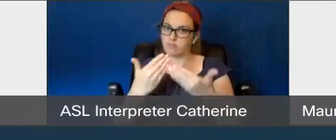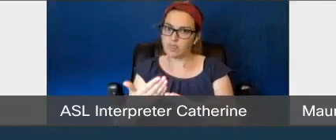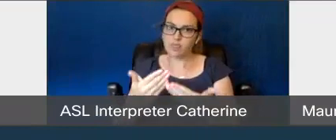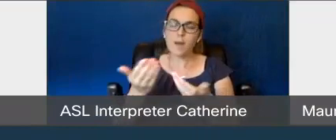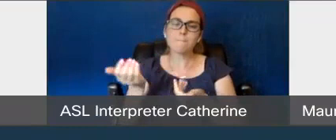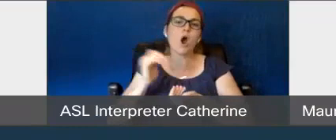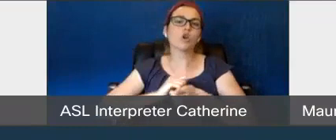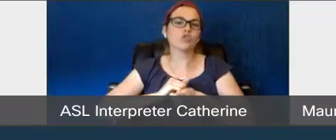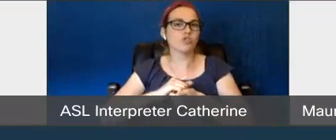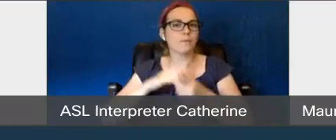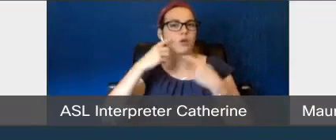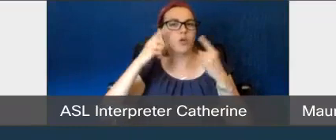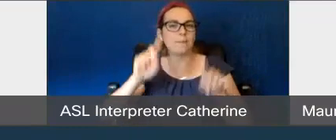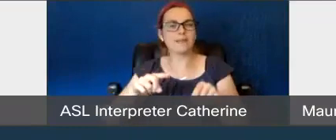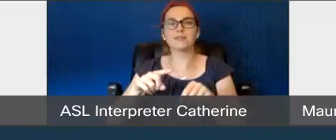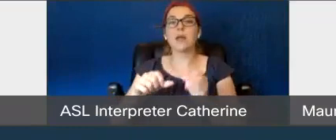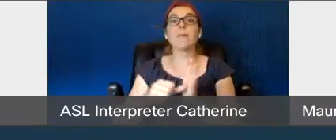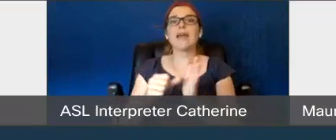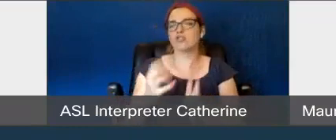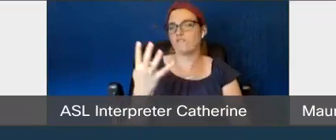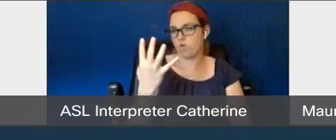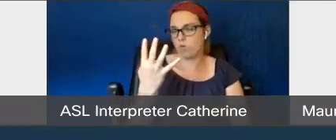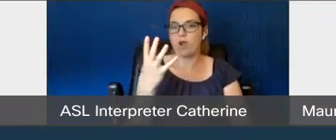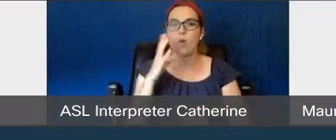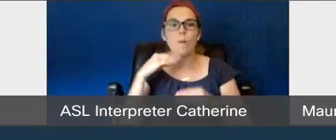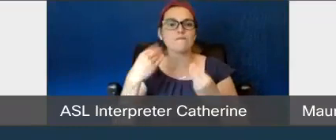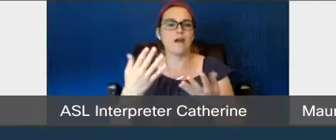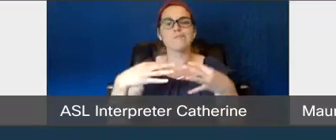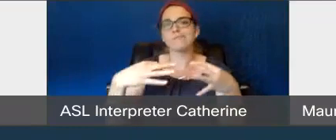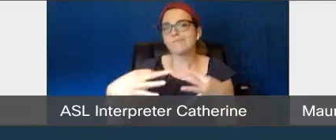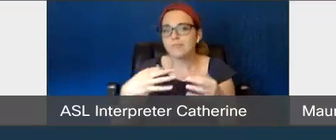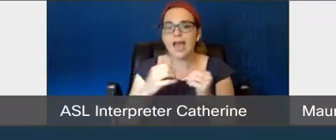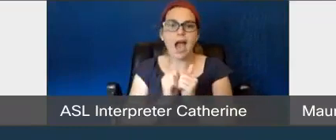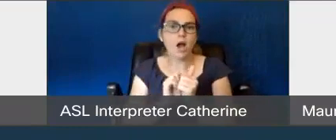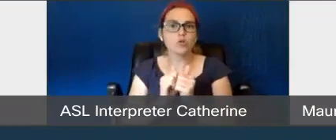give you an example how to connect with other agencies. Invite agencies to your planning meeting